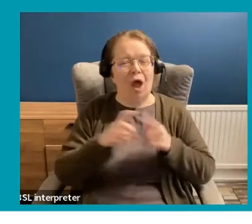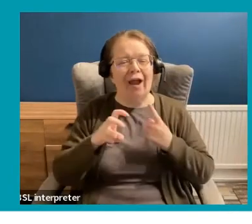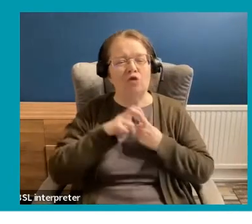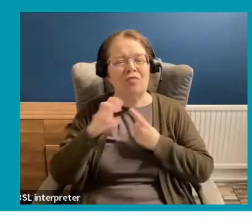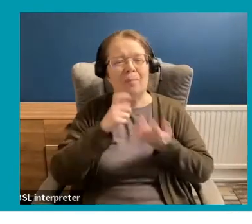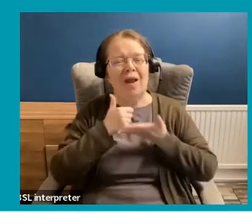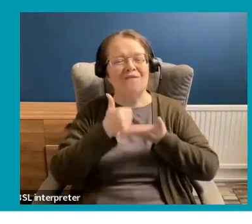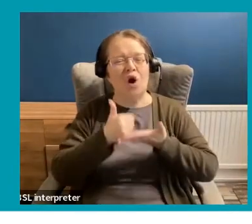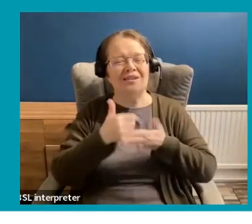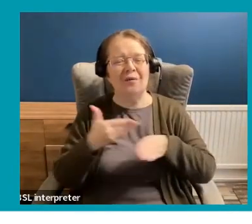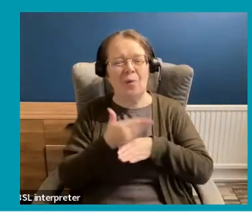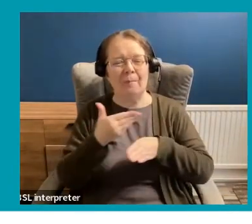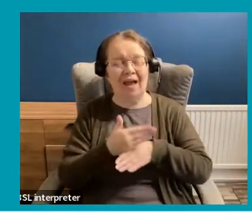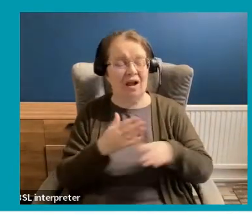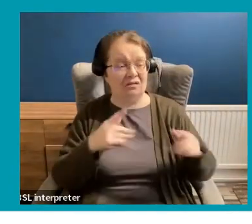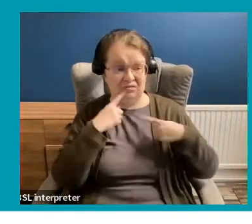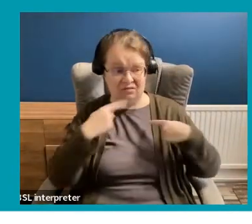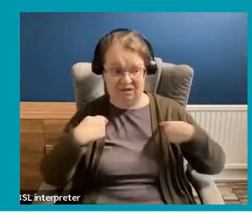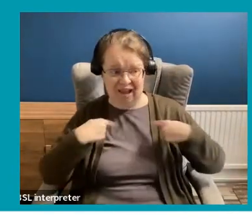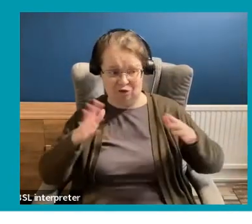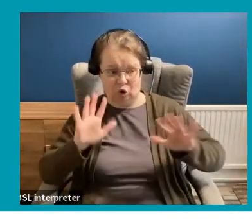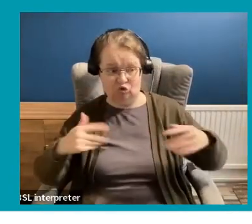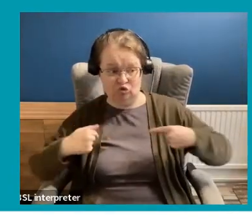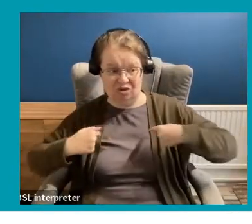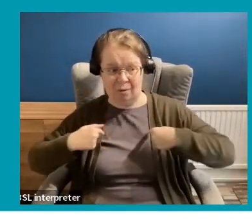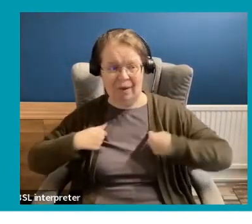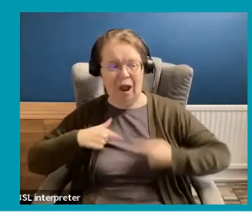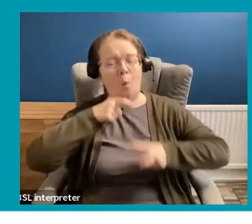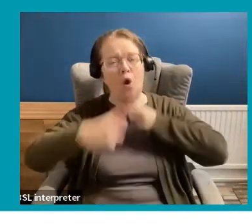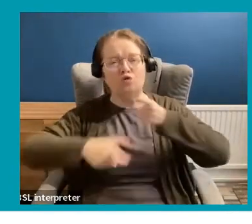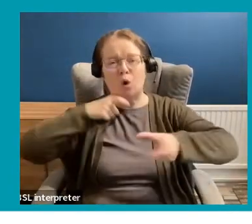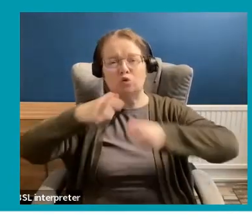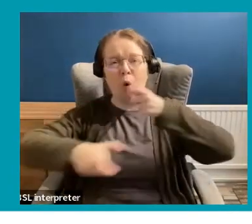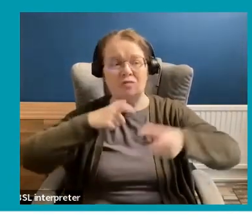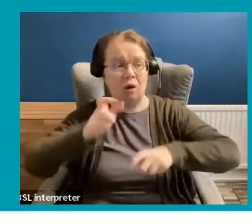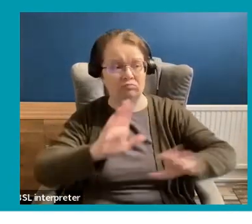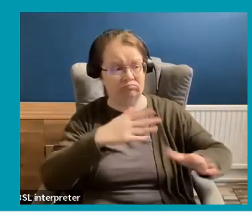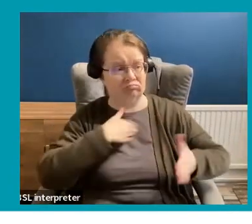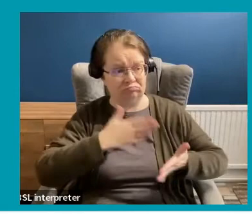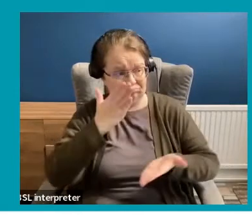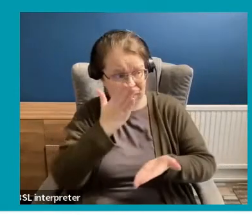this is what we are saying are not just meaningless words is actually true.